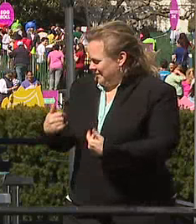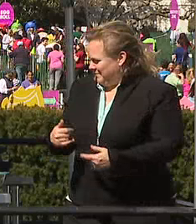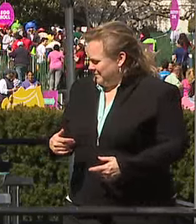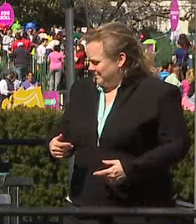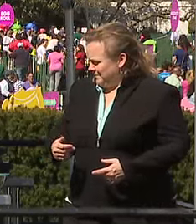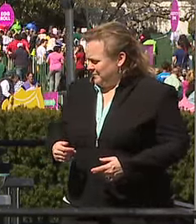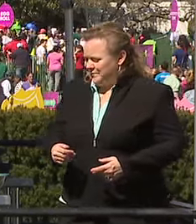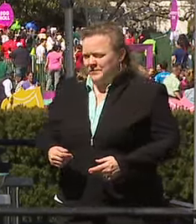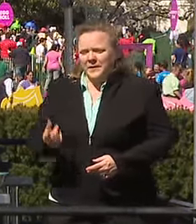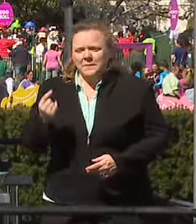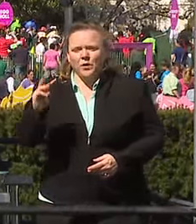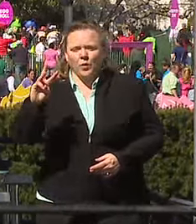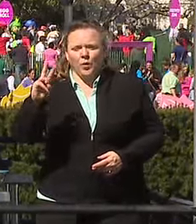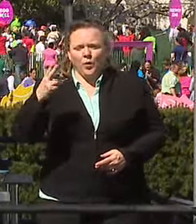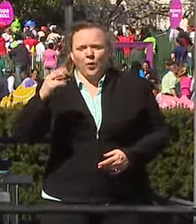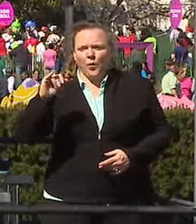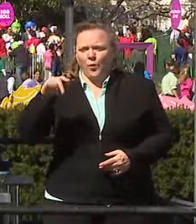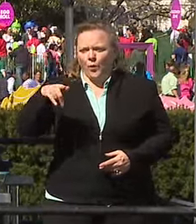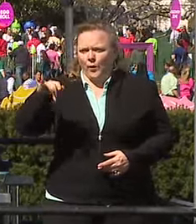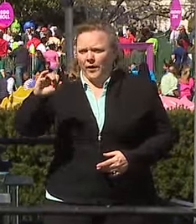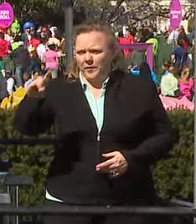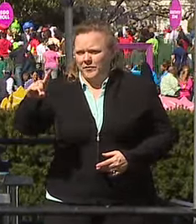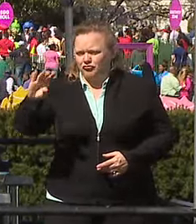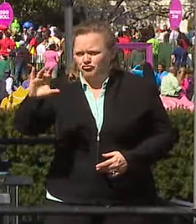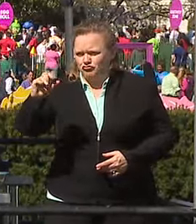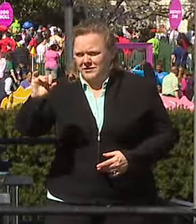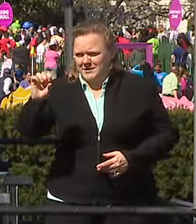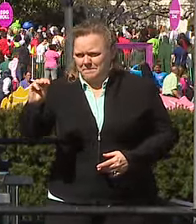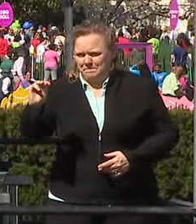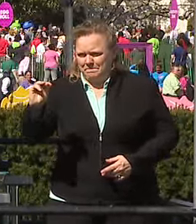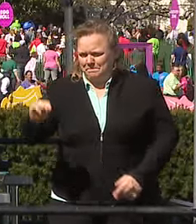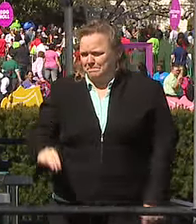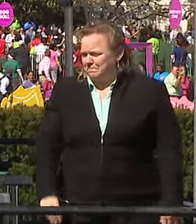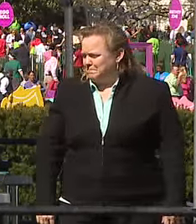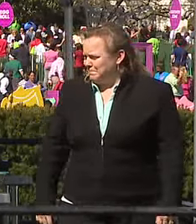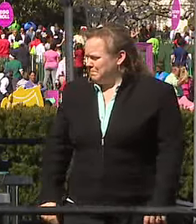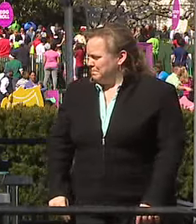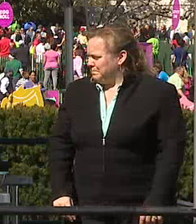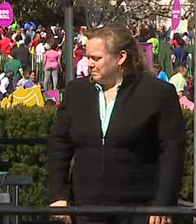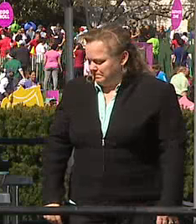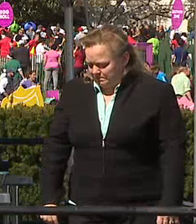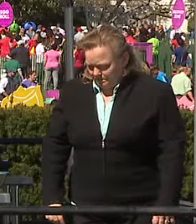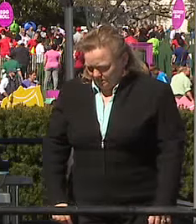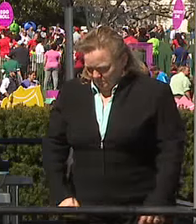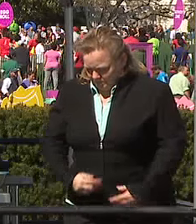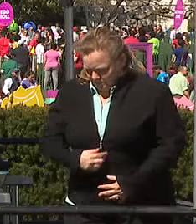We're going to add a little bit of whipped cream to here.